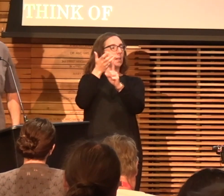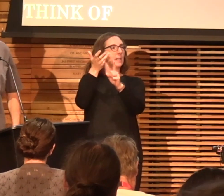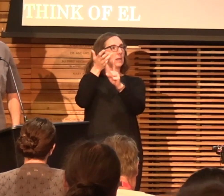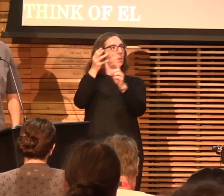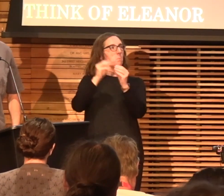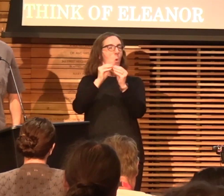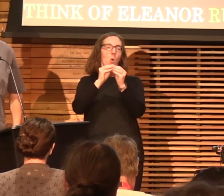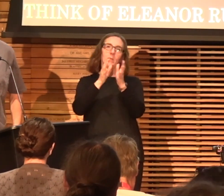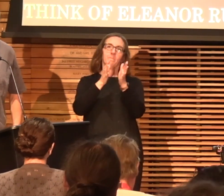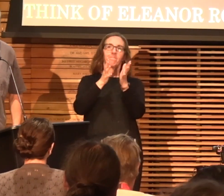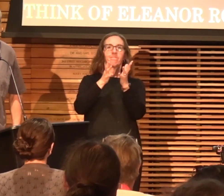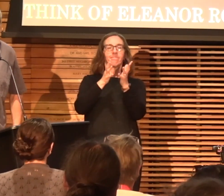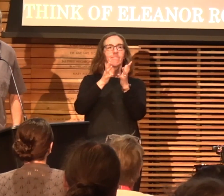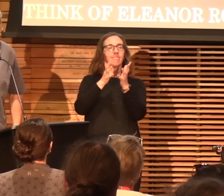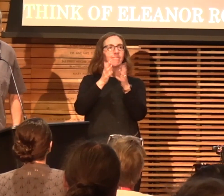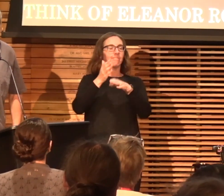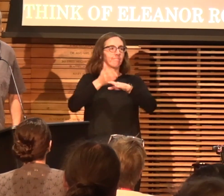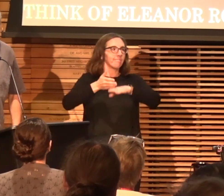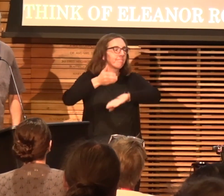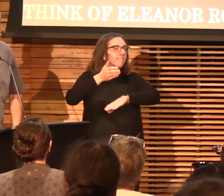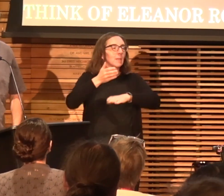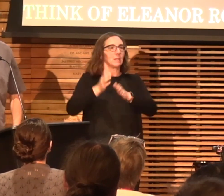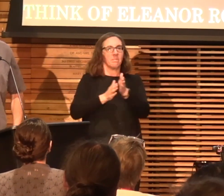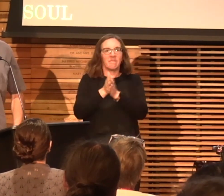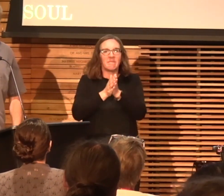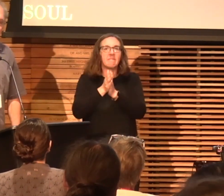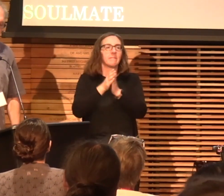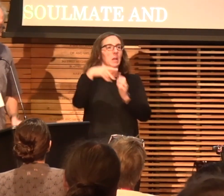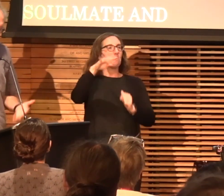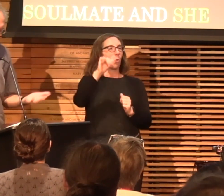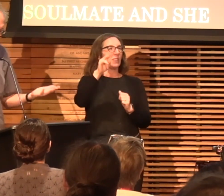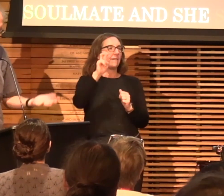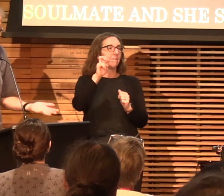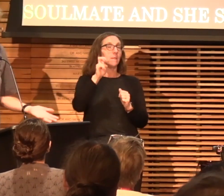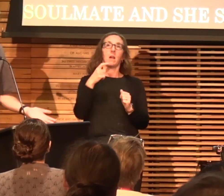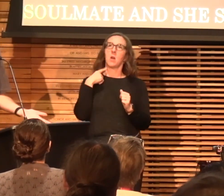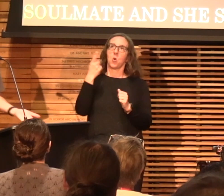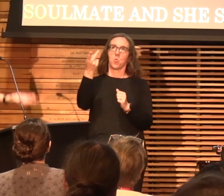as her political soulmate. And she sends her a gift in 1939.